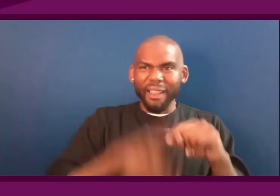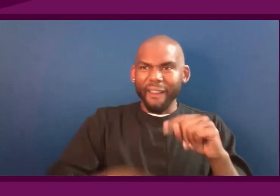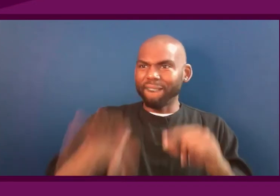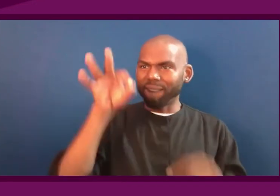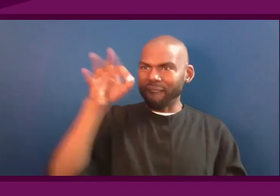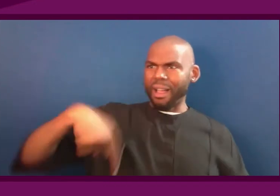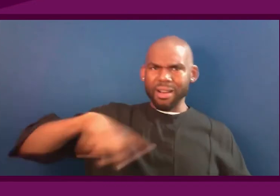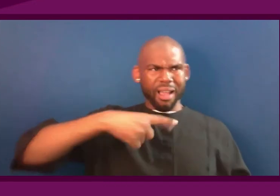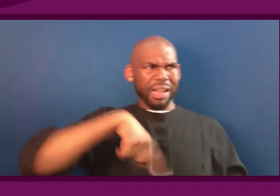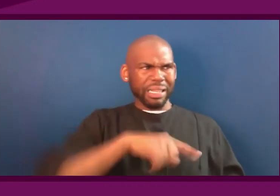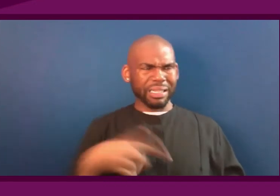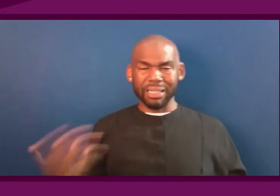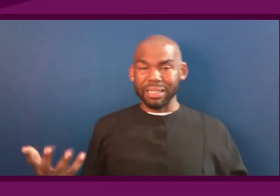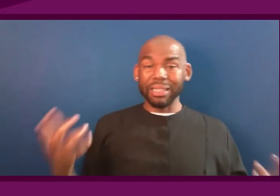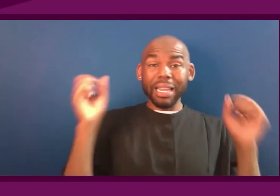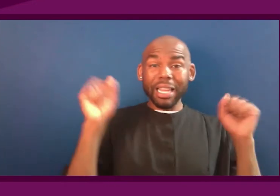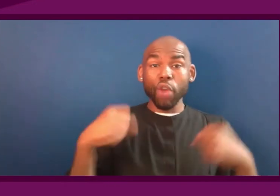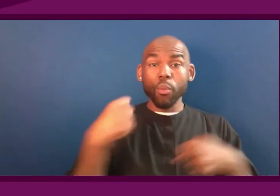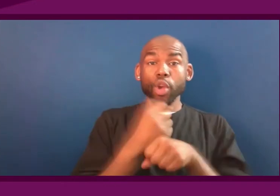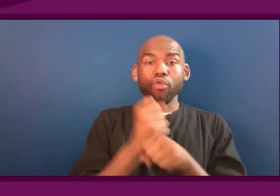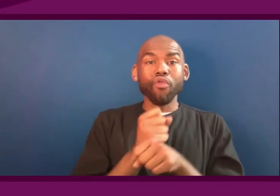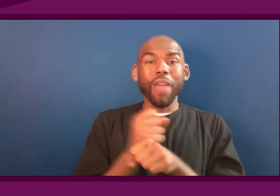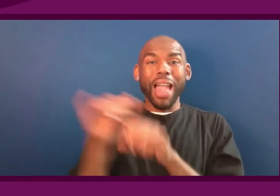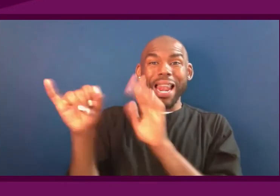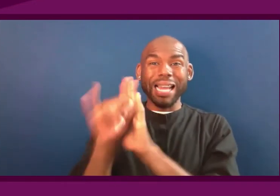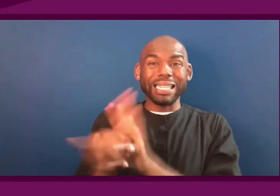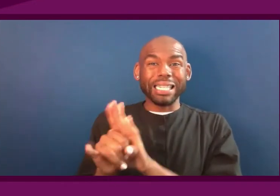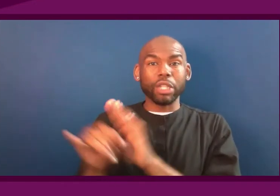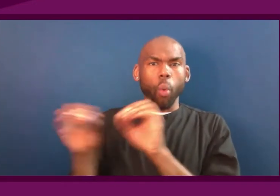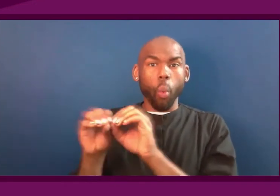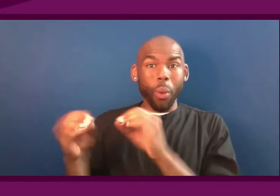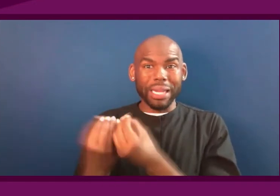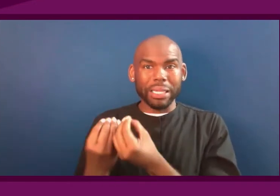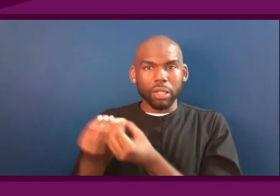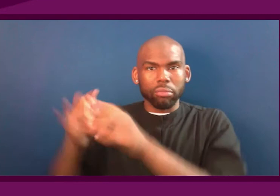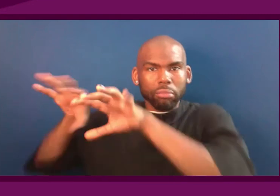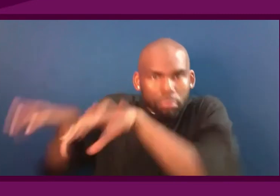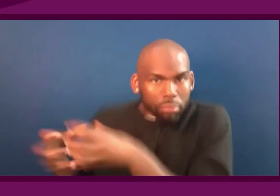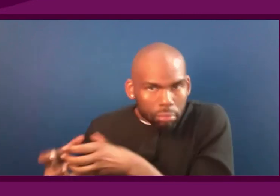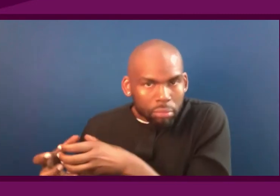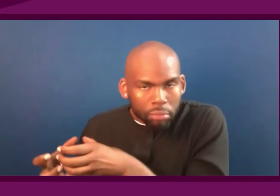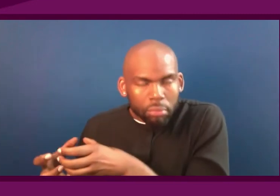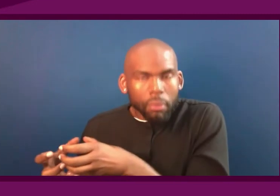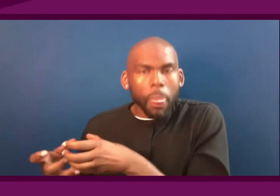Matter and others, but also do it from a global perspective because solving it in the U.S. is